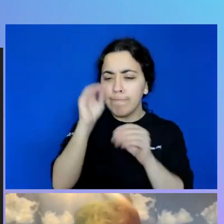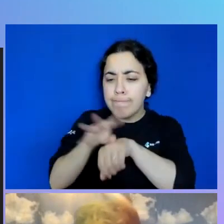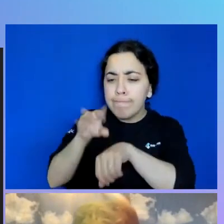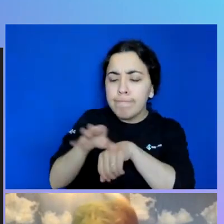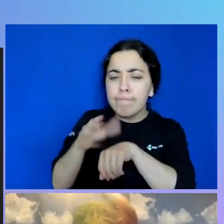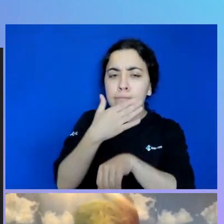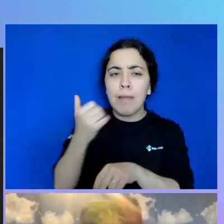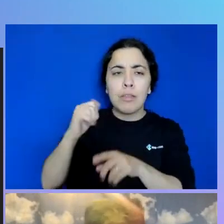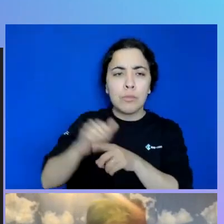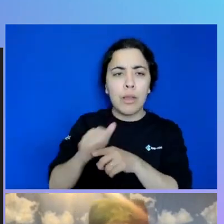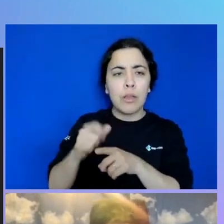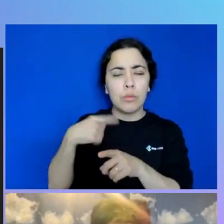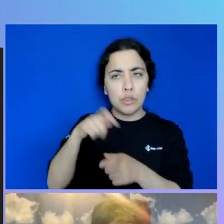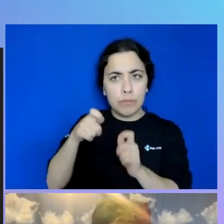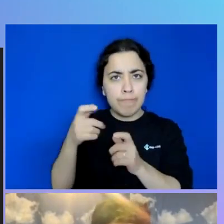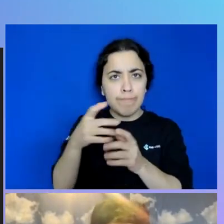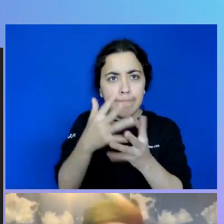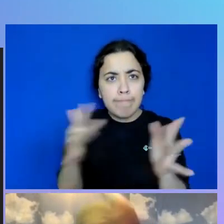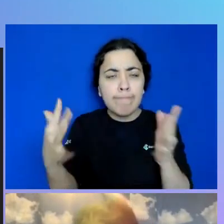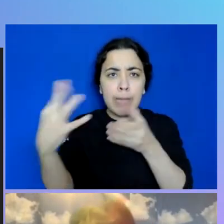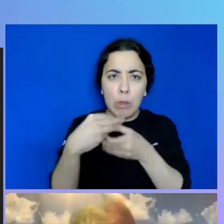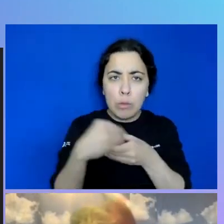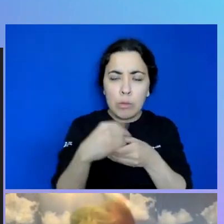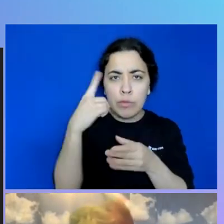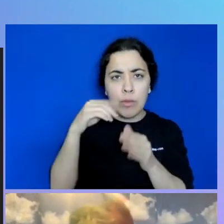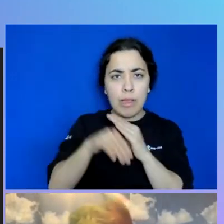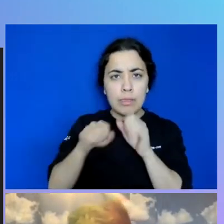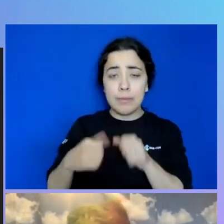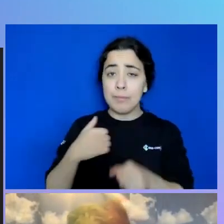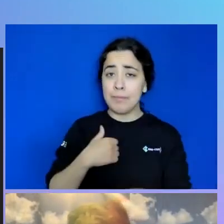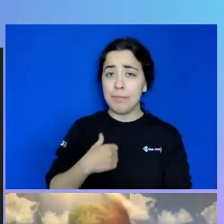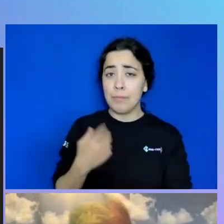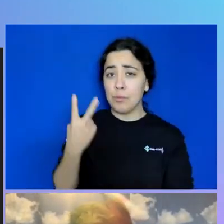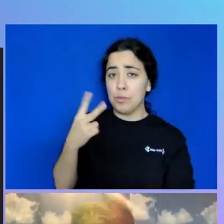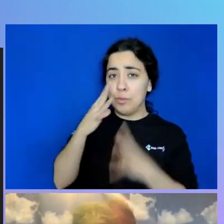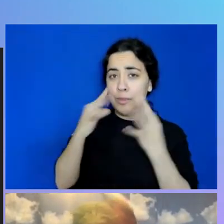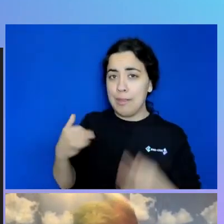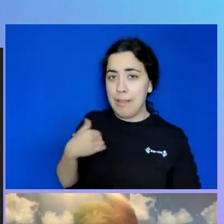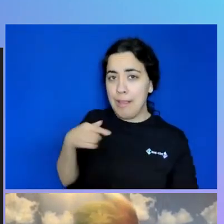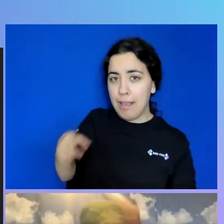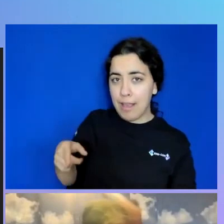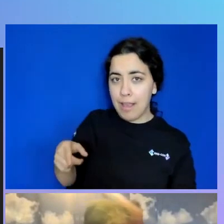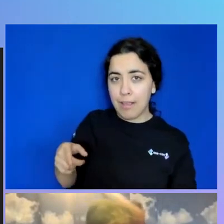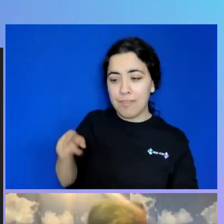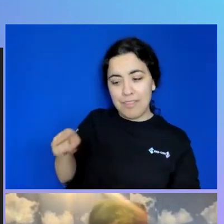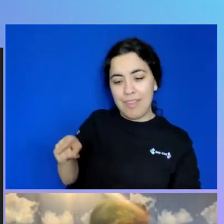be very inclusive of accessibility. I'm adopted by two cats, which I'm sure a lot